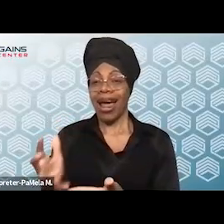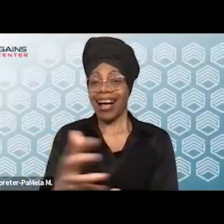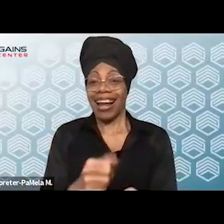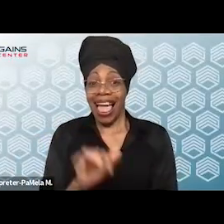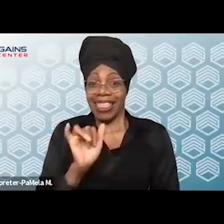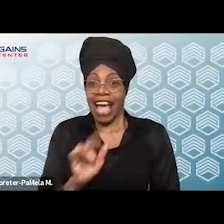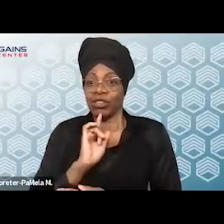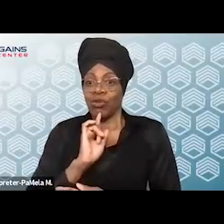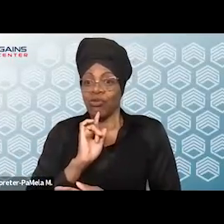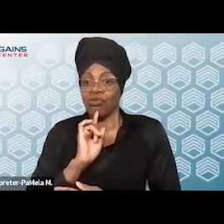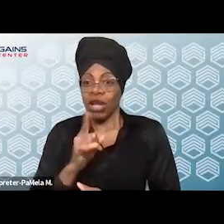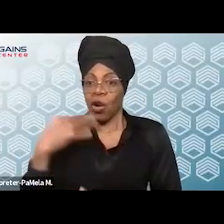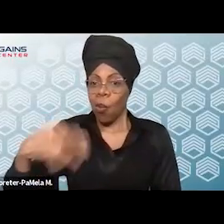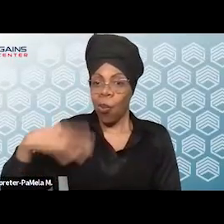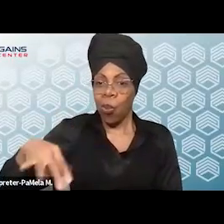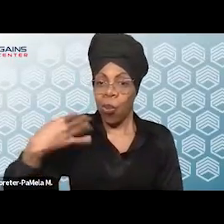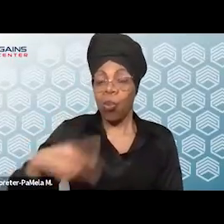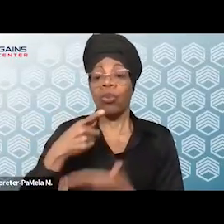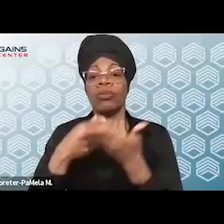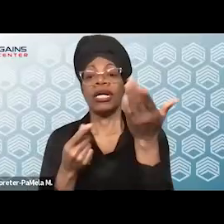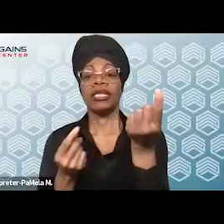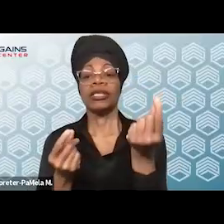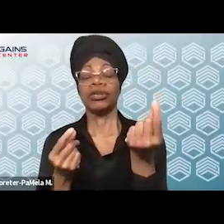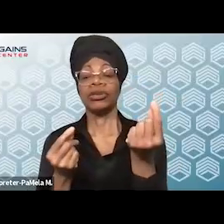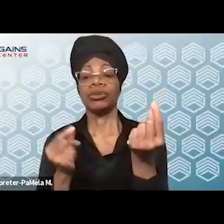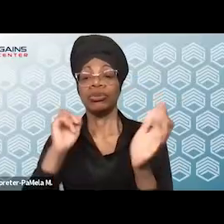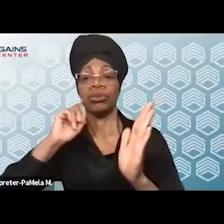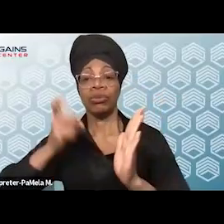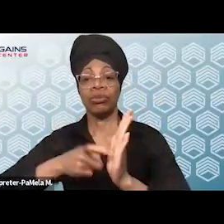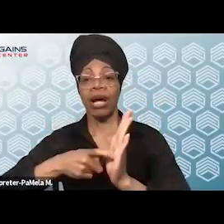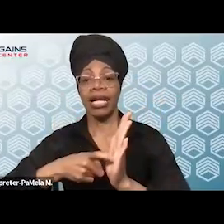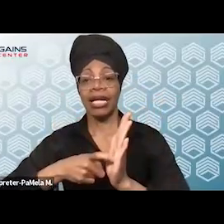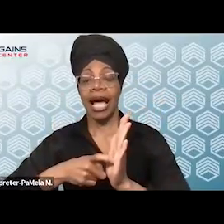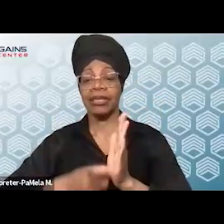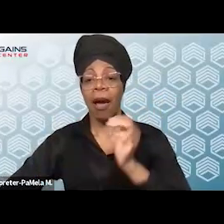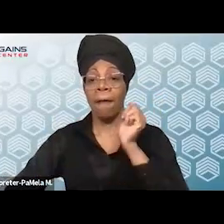And what it does is it recognizes that the vast majority of people,